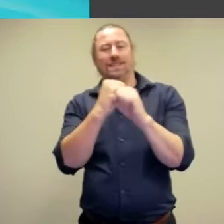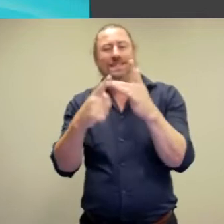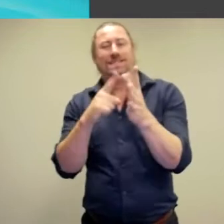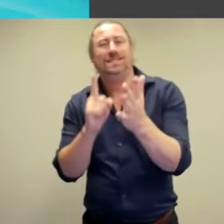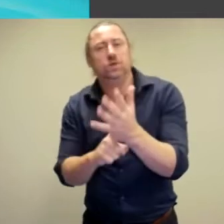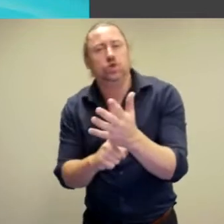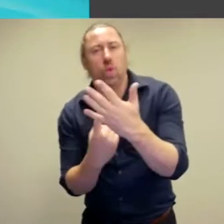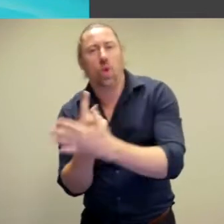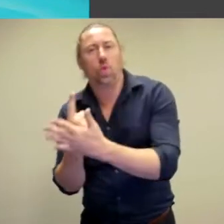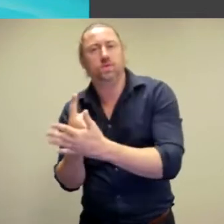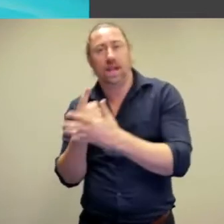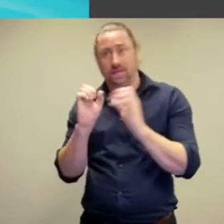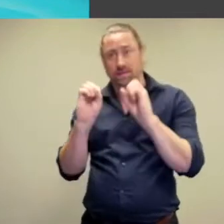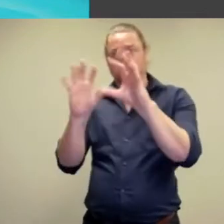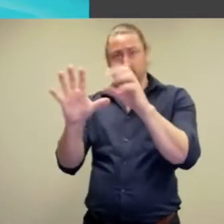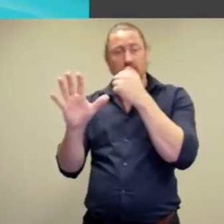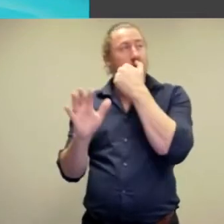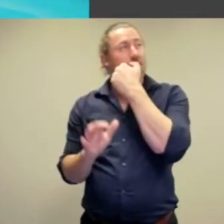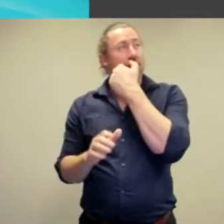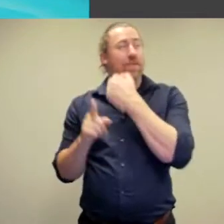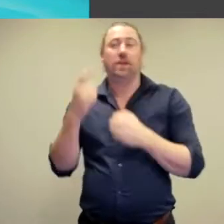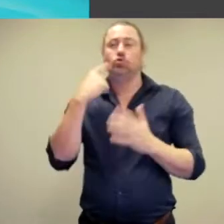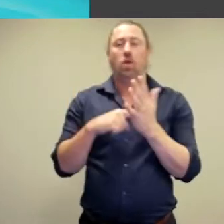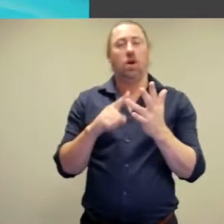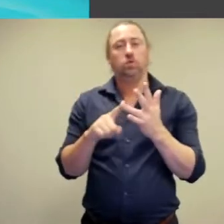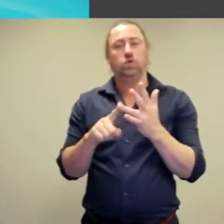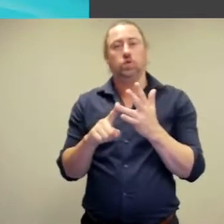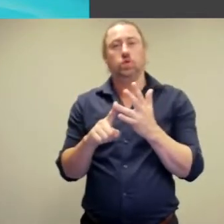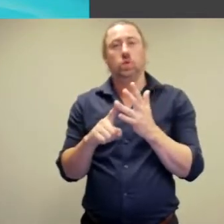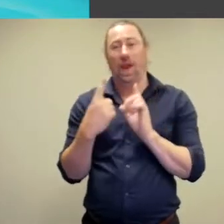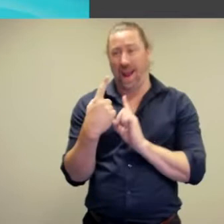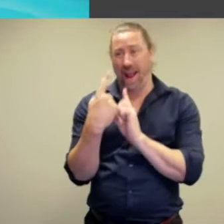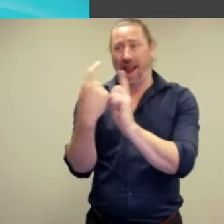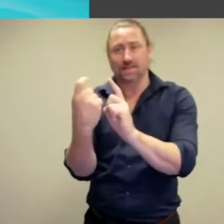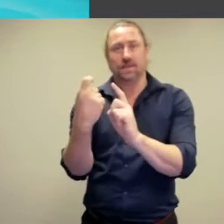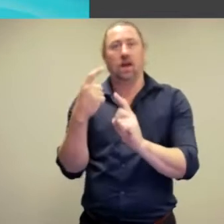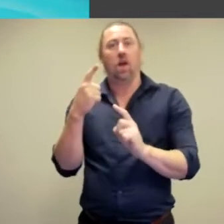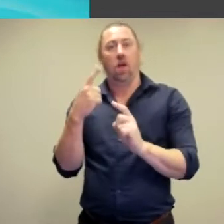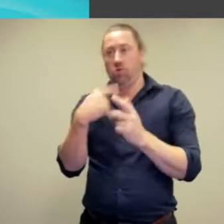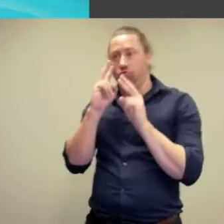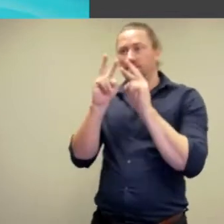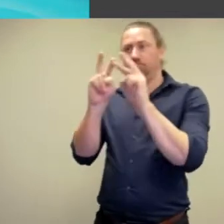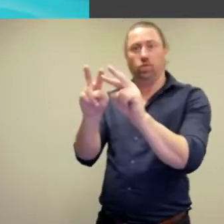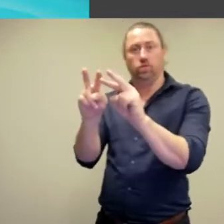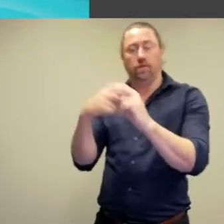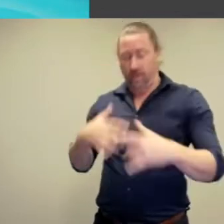that tries to elicit this